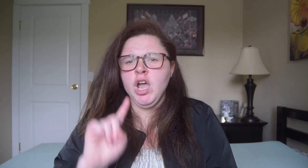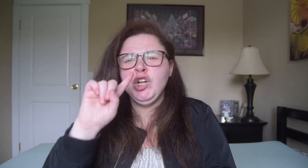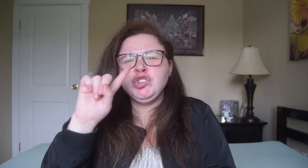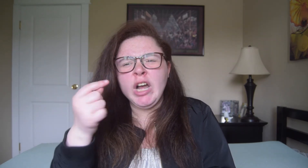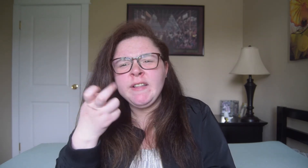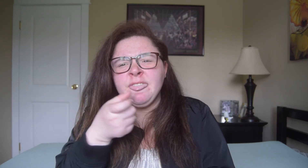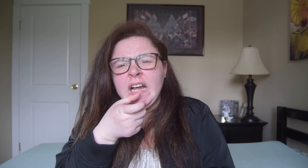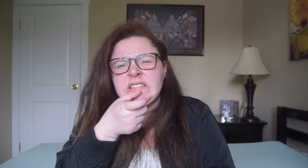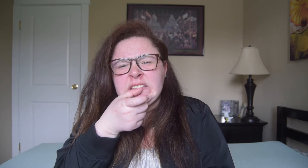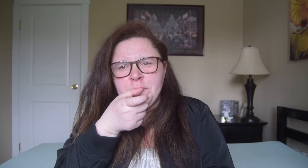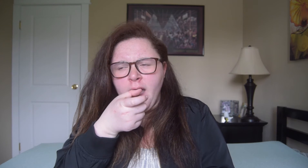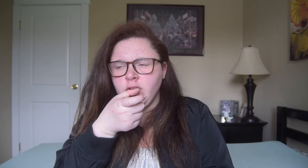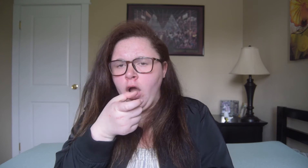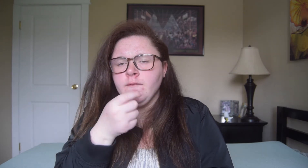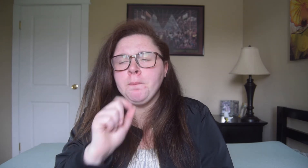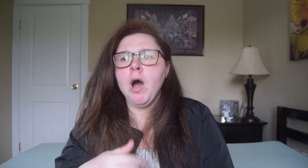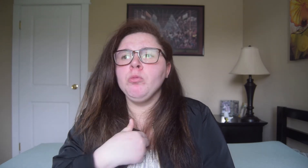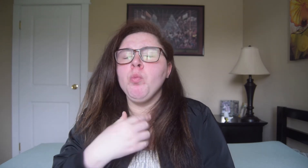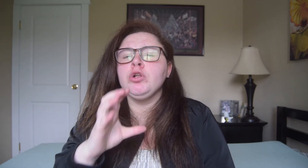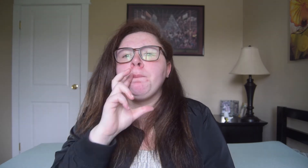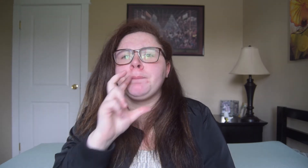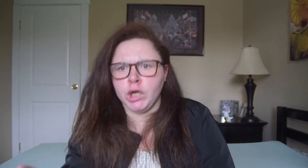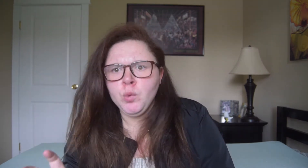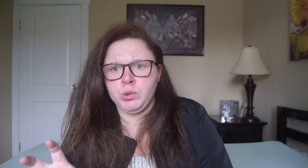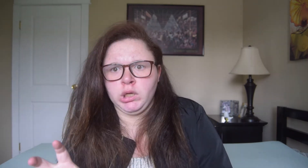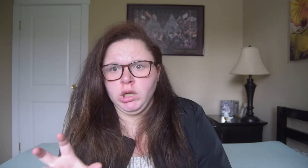Just the sip of coffee made me want to puke